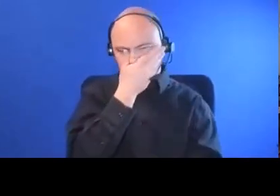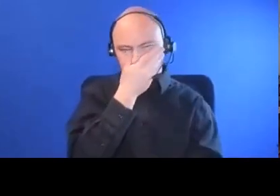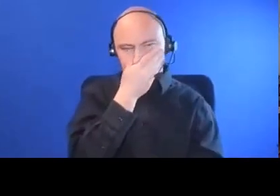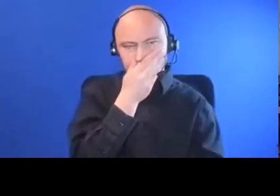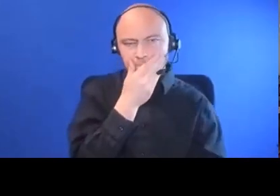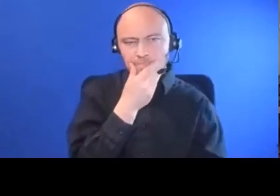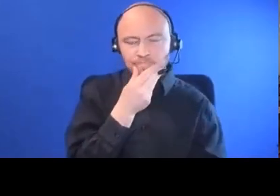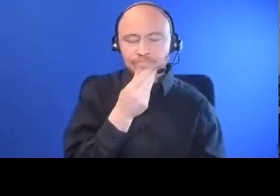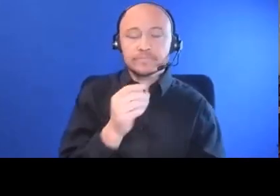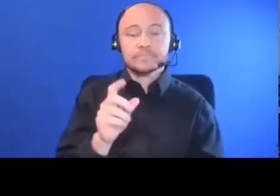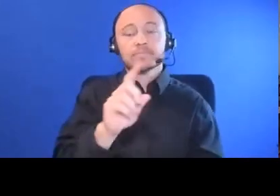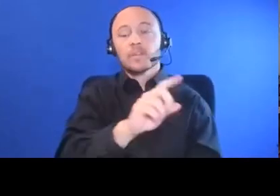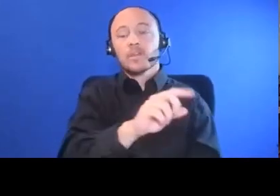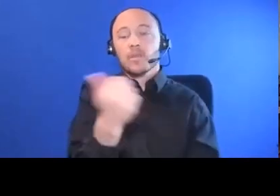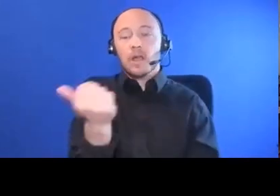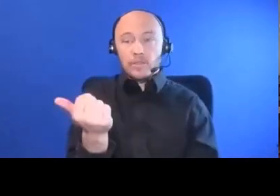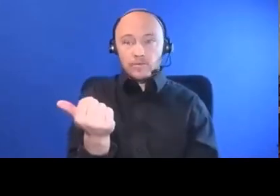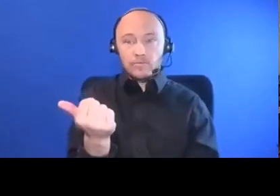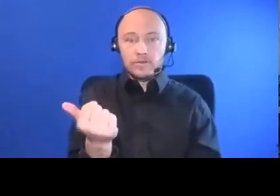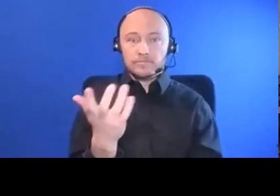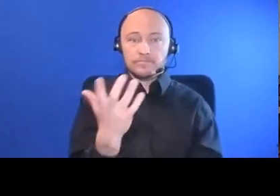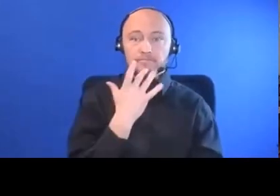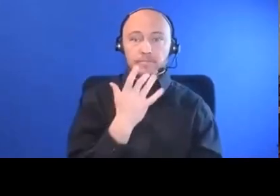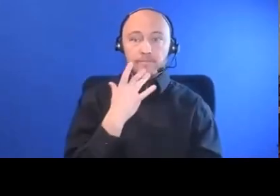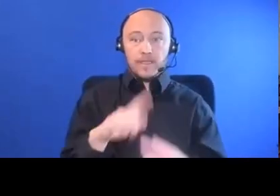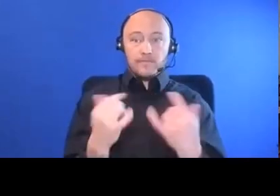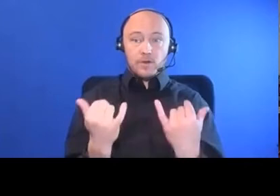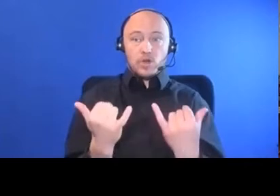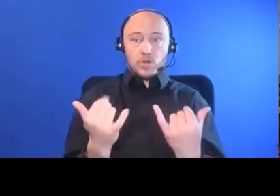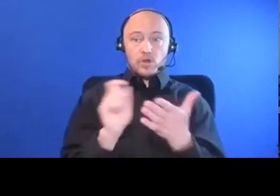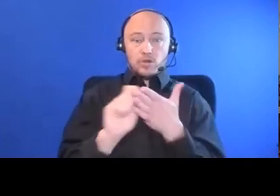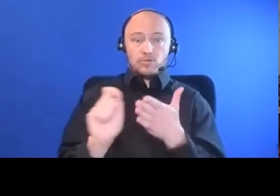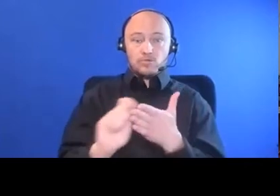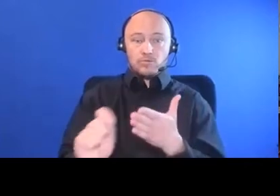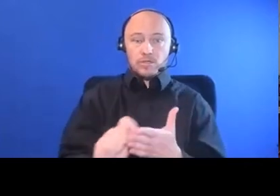On the other hand, my favorite contemporary writer is Kazuo Ishiguro